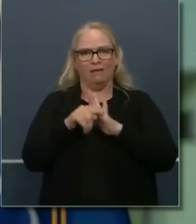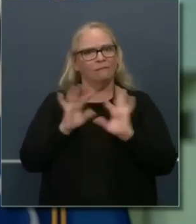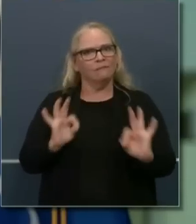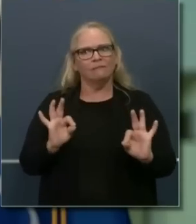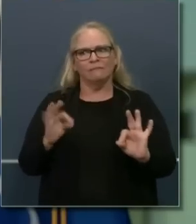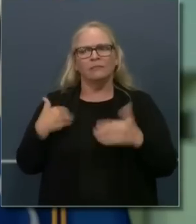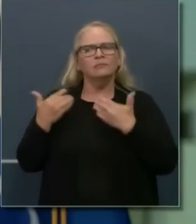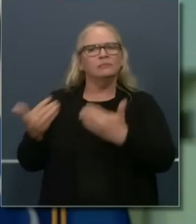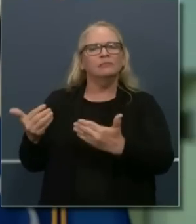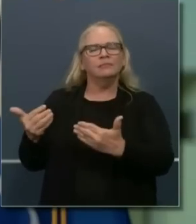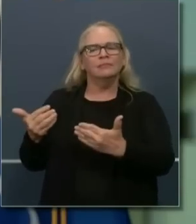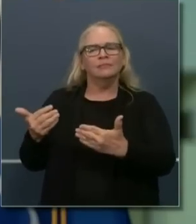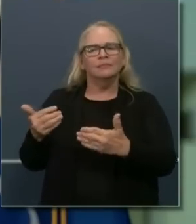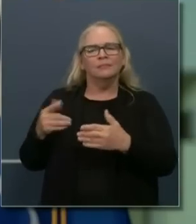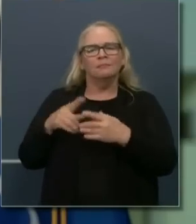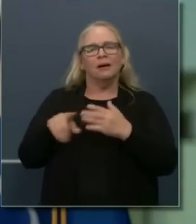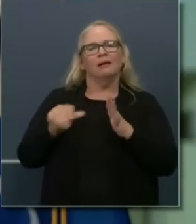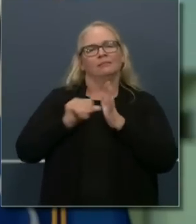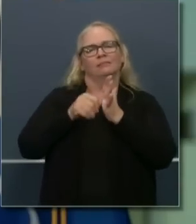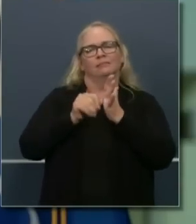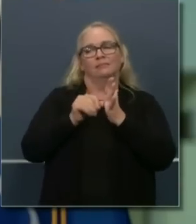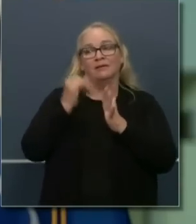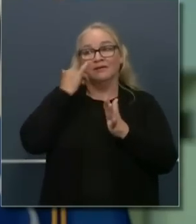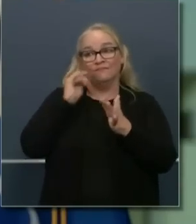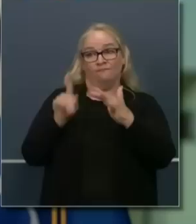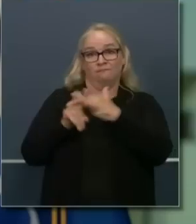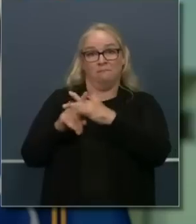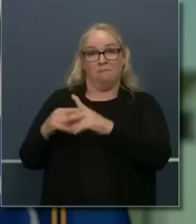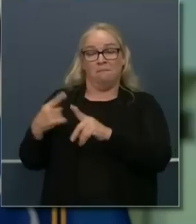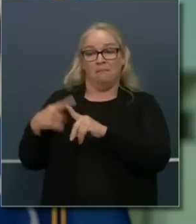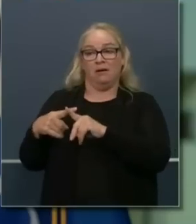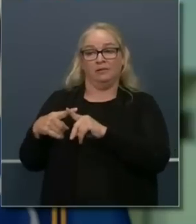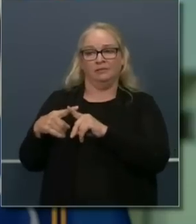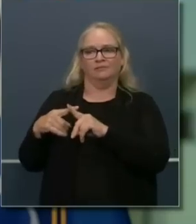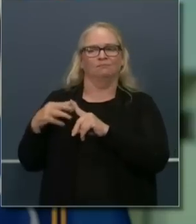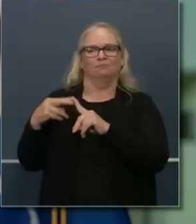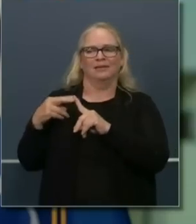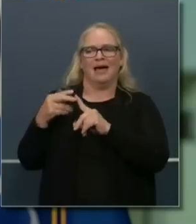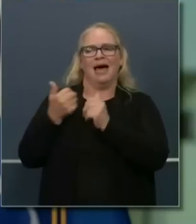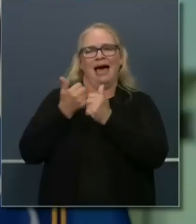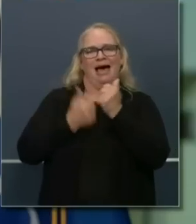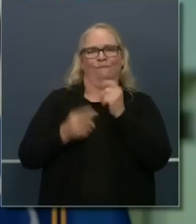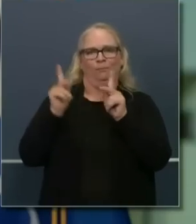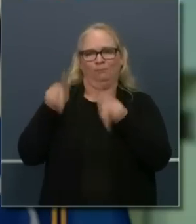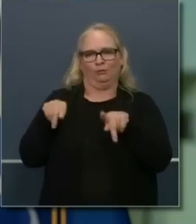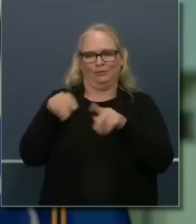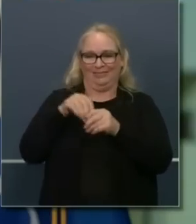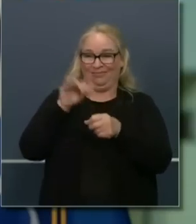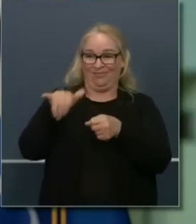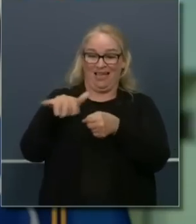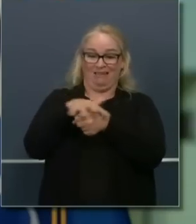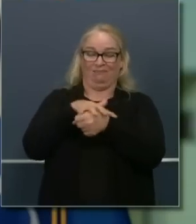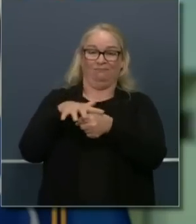IT'S BENEFICIAL IN ONE RESPECT THAT IF EVERYBODY COMES OUT NEGATIVE, EVERYBODY GOES ON THEIR WAY. IT JUST TAKES A POSITIVE TO